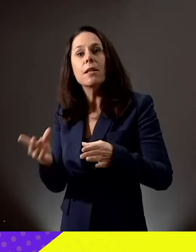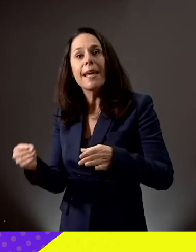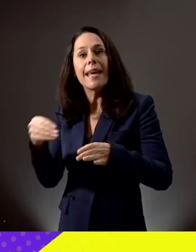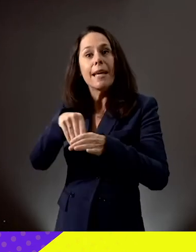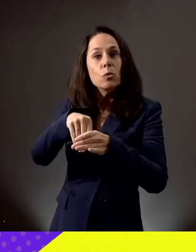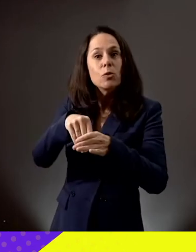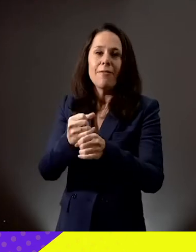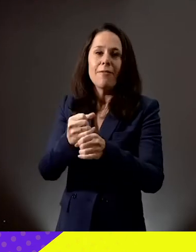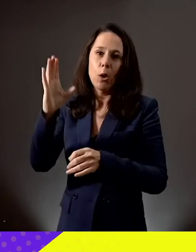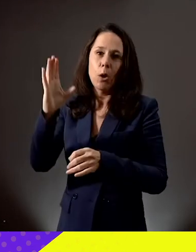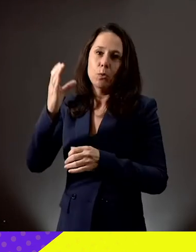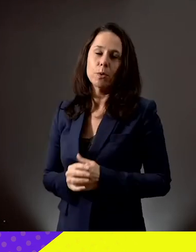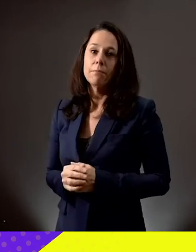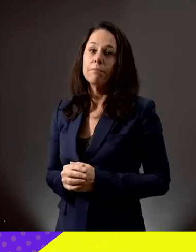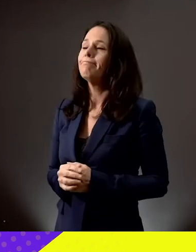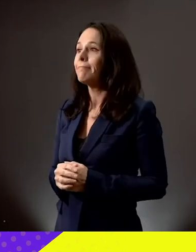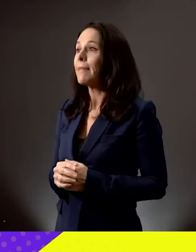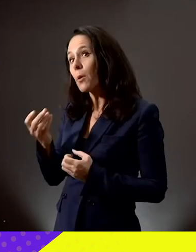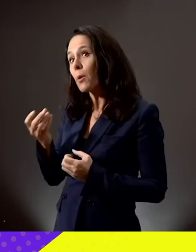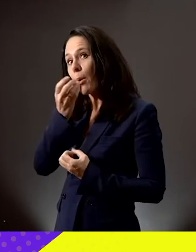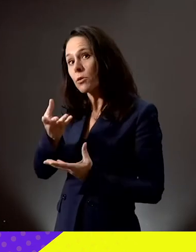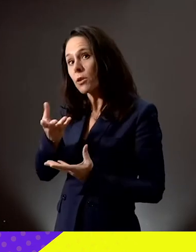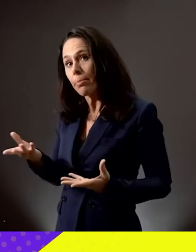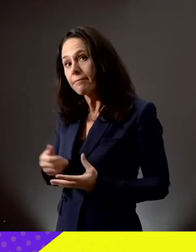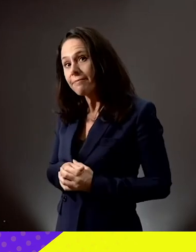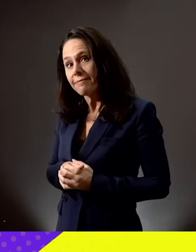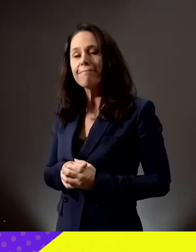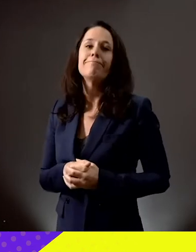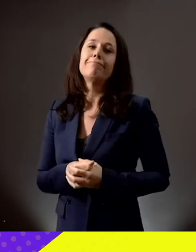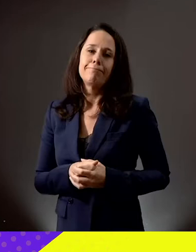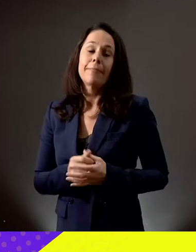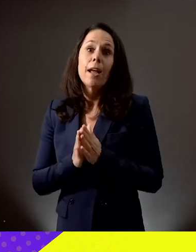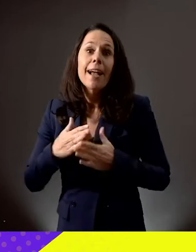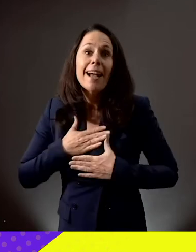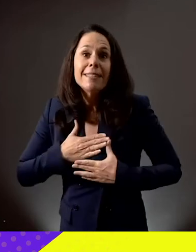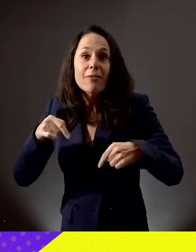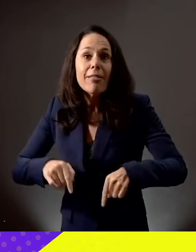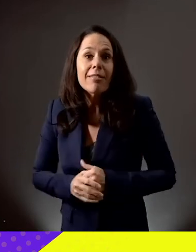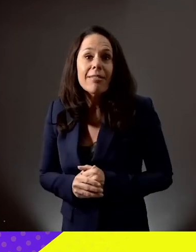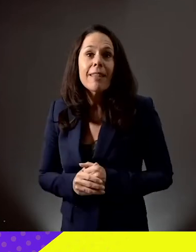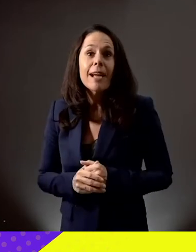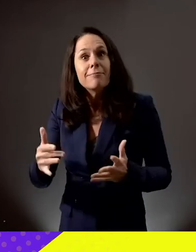Do you have a message for our participants? Please enjoy it and be inspired by everything you experience today.